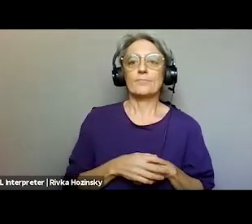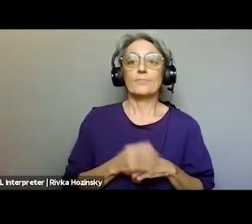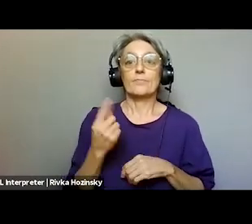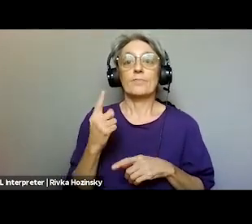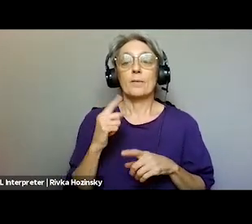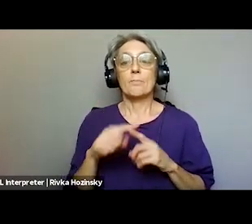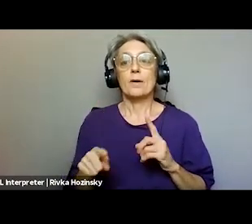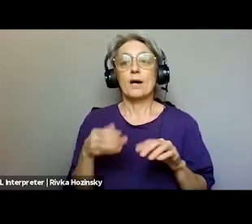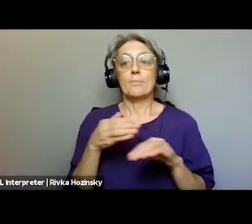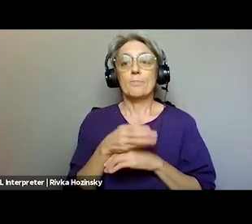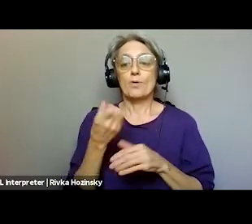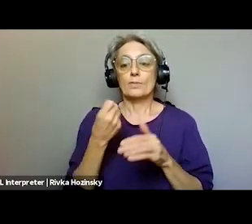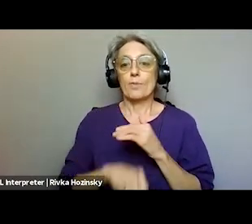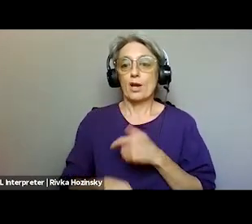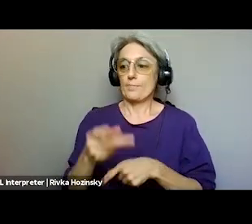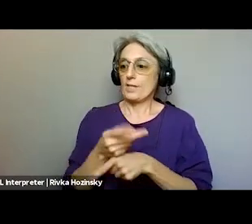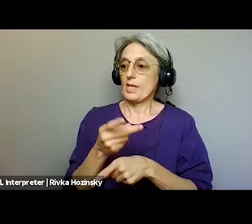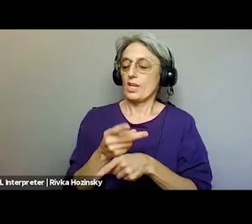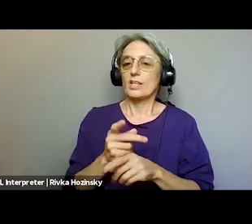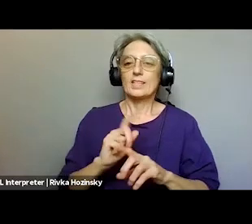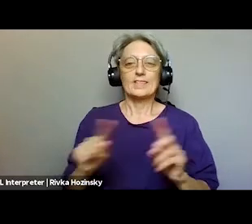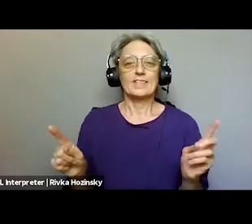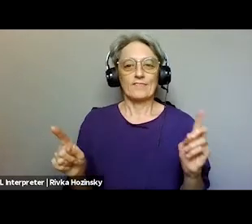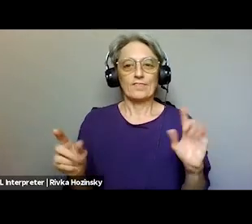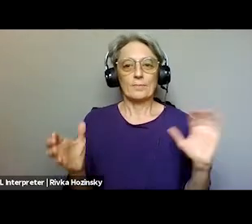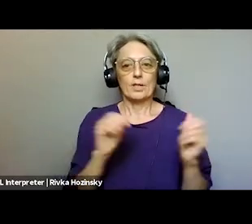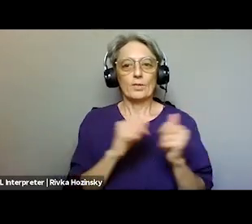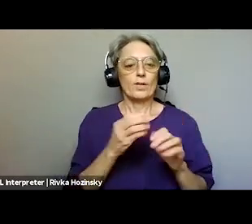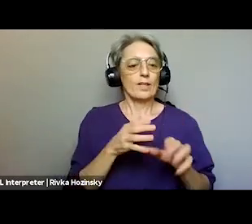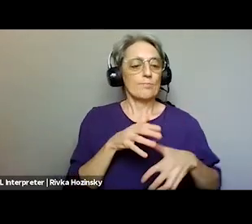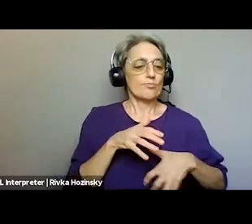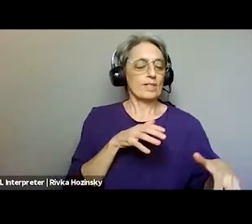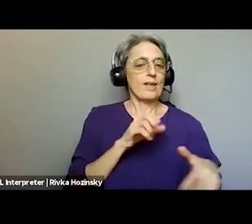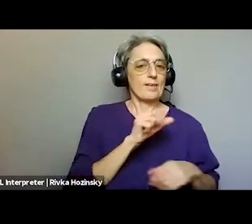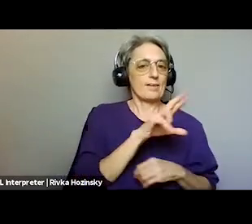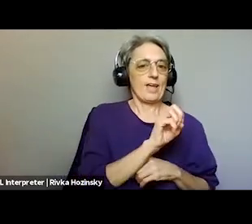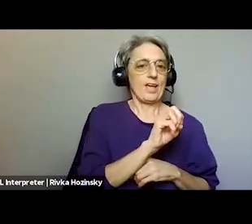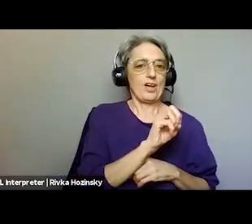is quite different than what we see related to prenatal care that Eric mapped out so nicely.